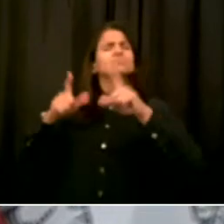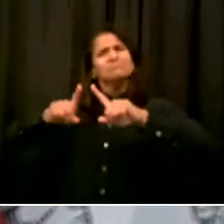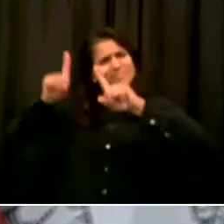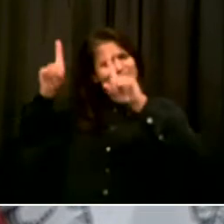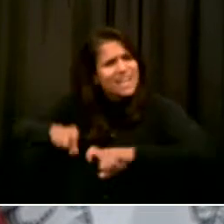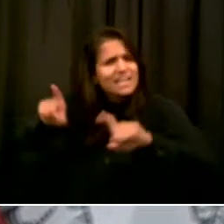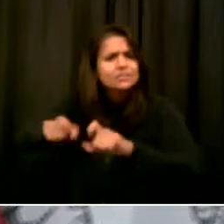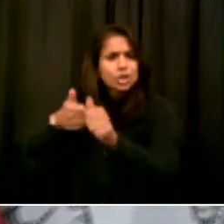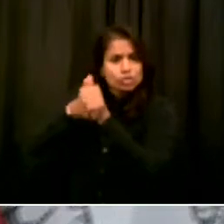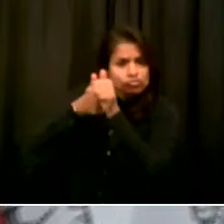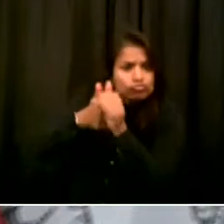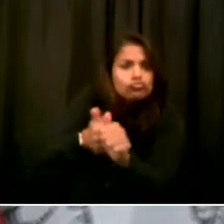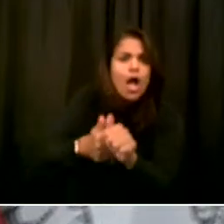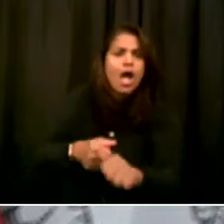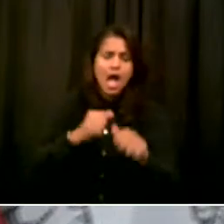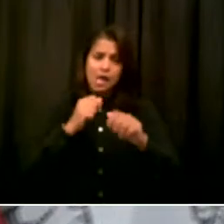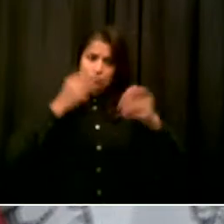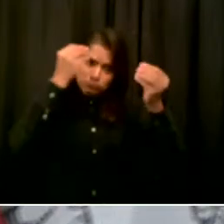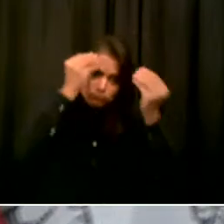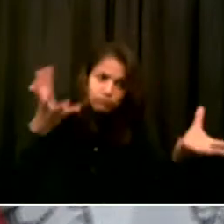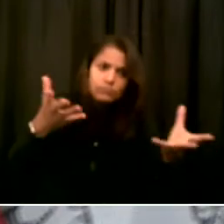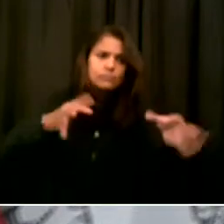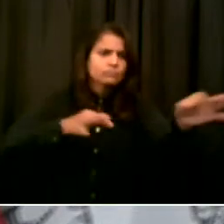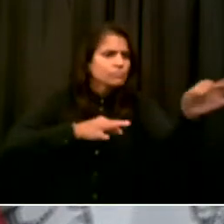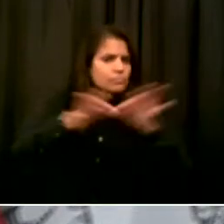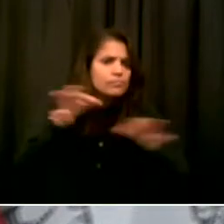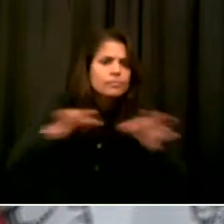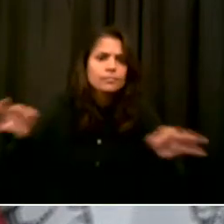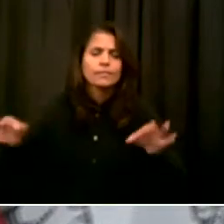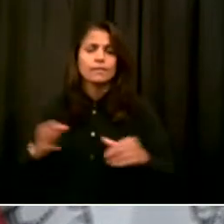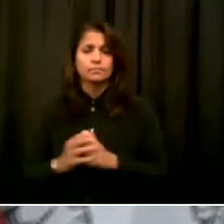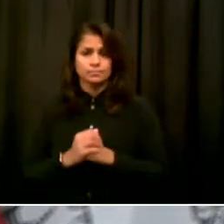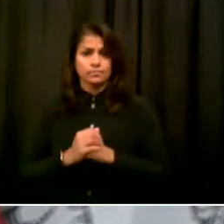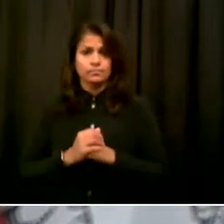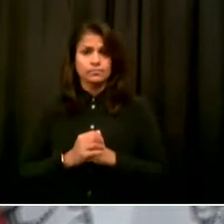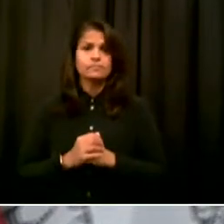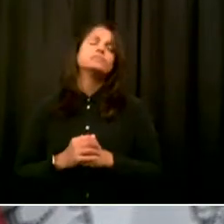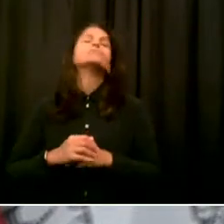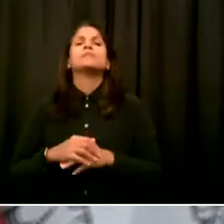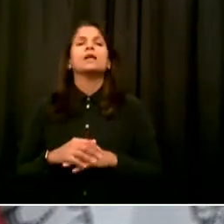AND DO ALL THE THINGS THAT WILL HELP TO PUSH THIS BACK AND WE WILL MOVE FORWARD.